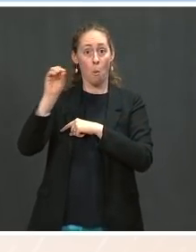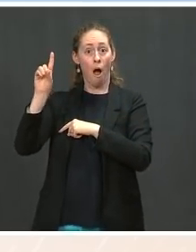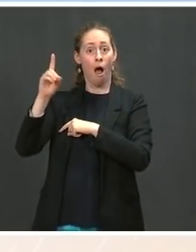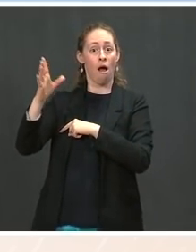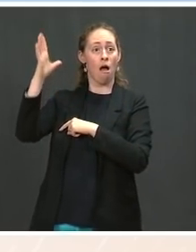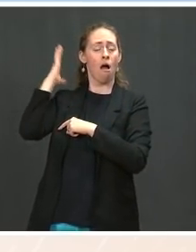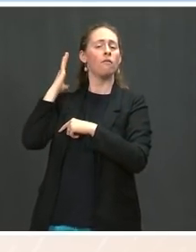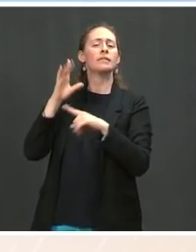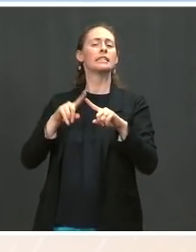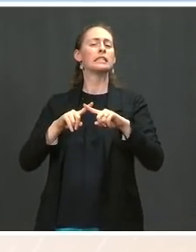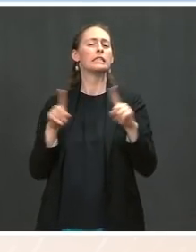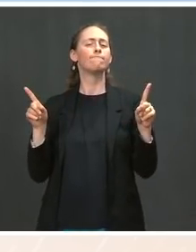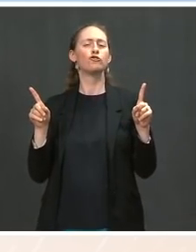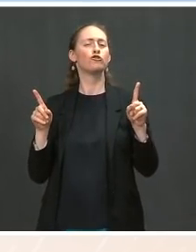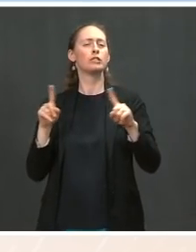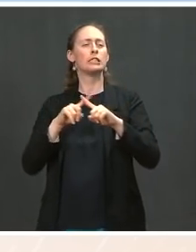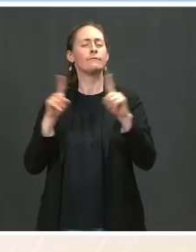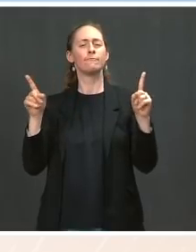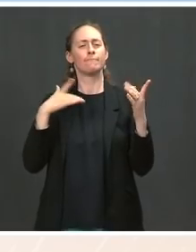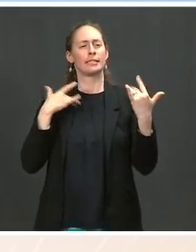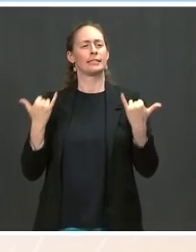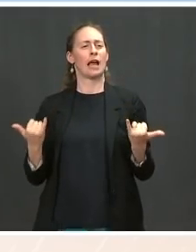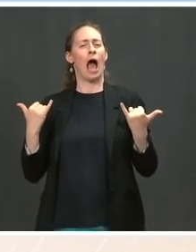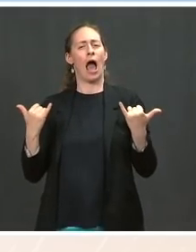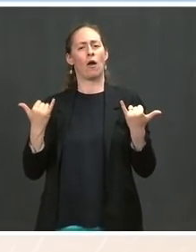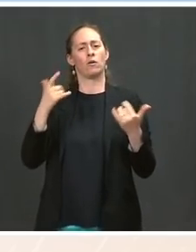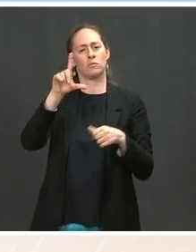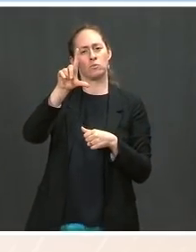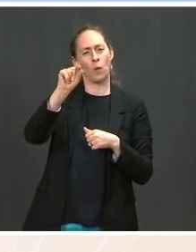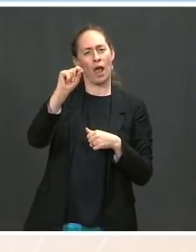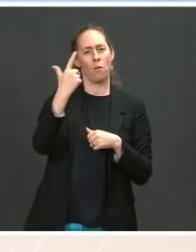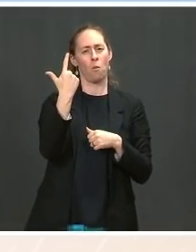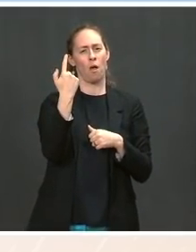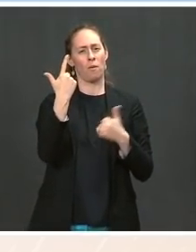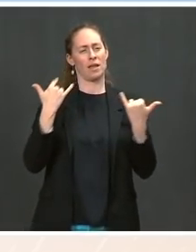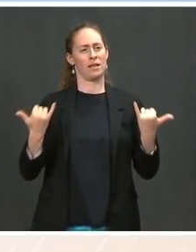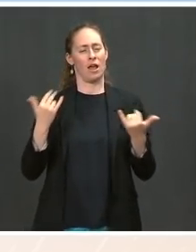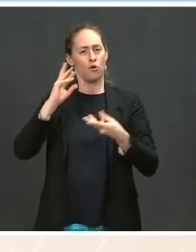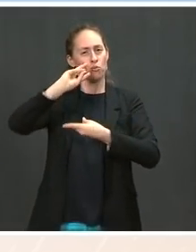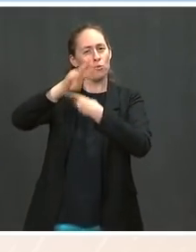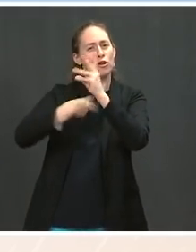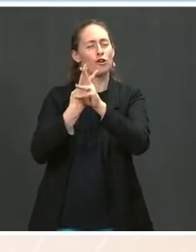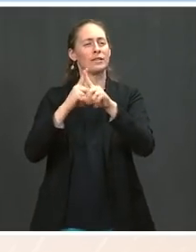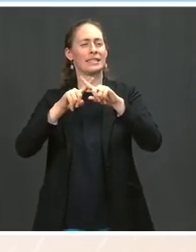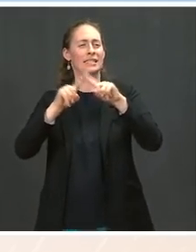we have to look at things through the 2021 world. So we will be monitoring -- our administration,